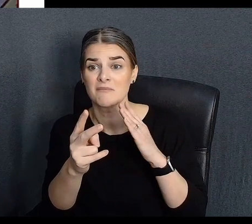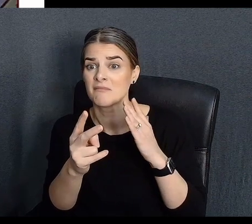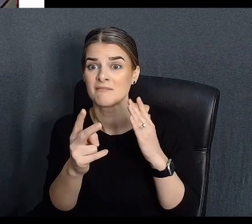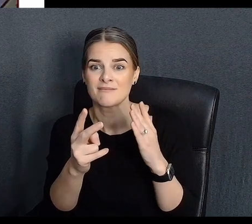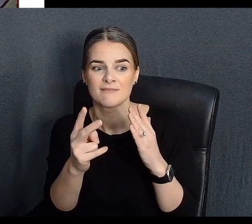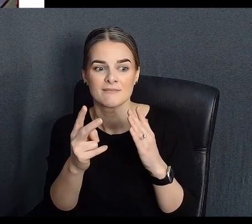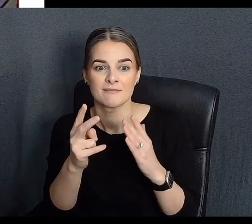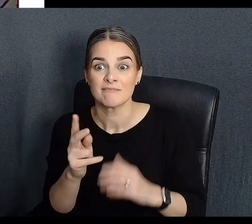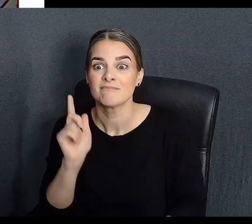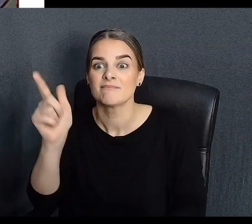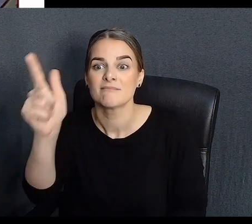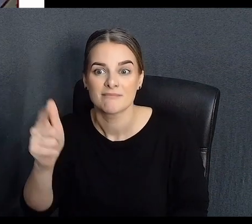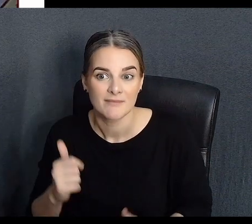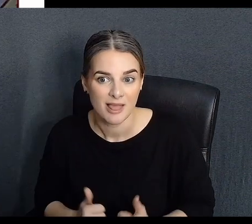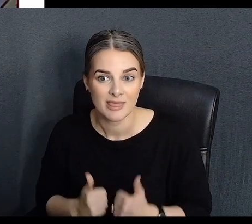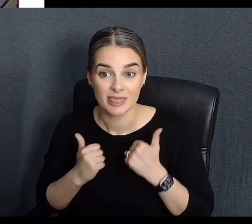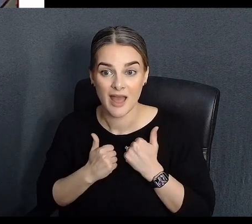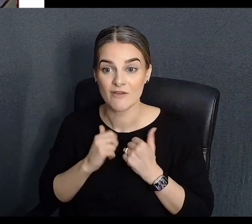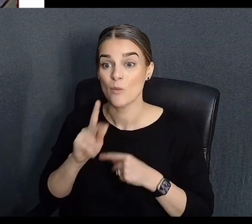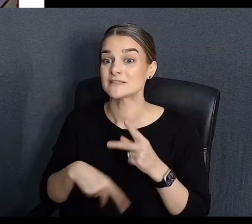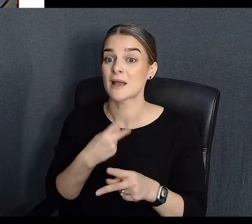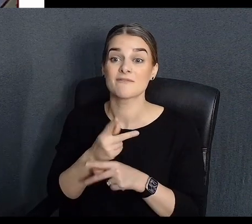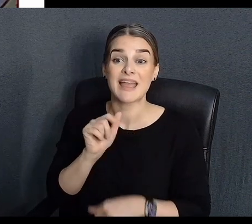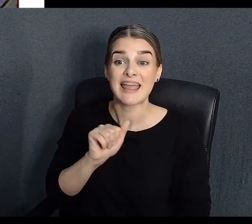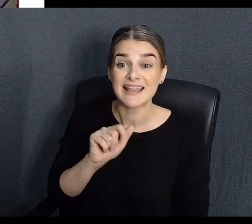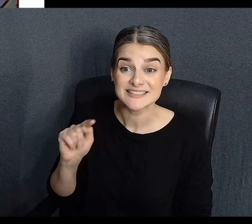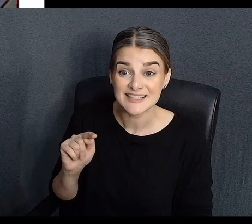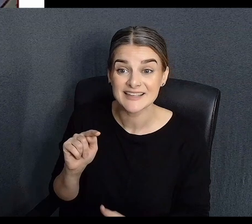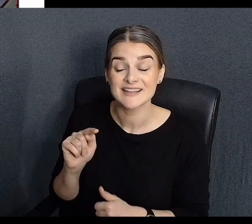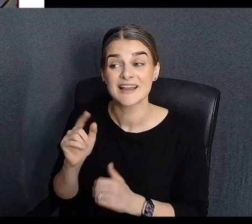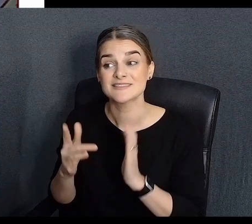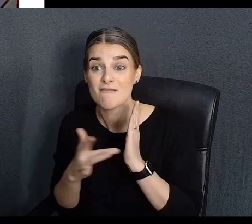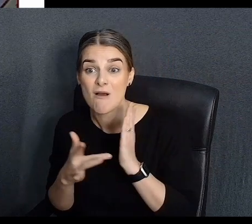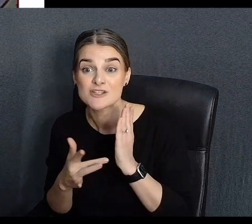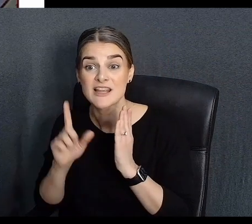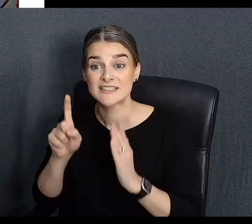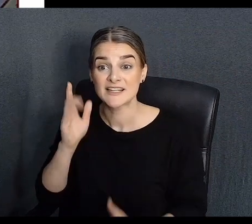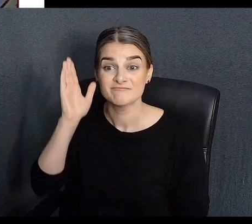the later part of their life, what type of AT technology they're going to need down the road, and what that looks like.